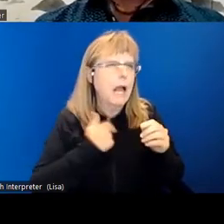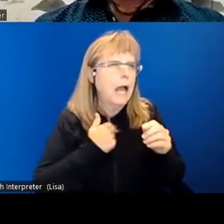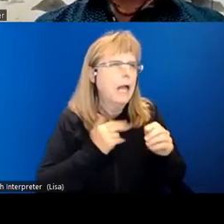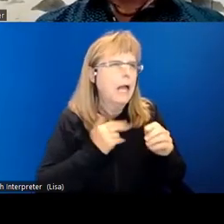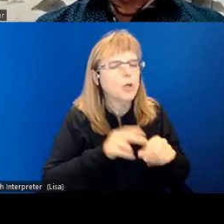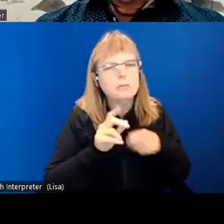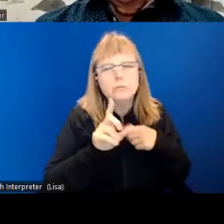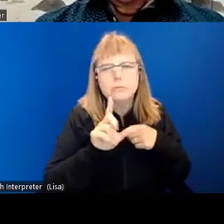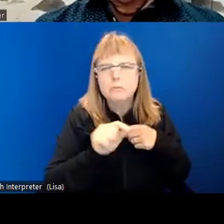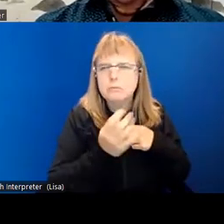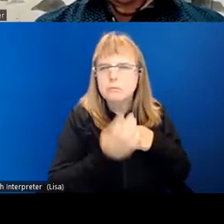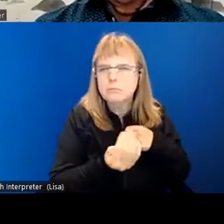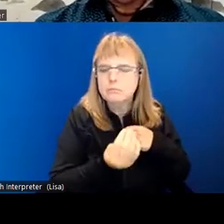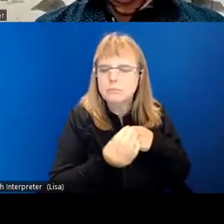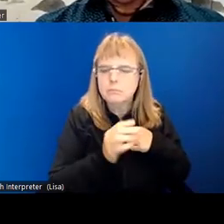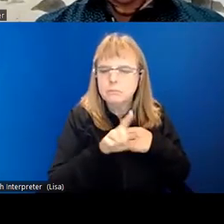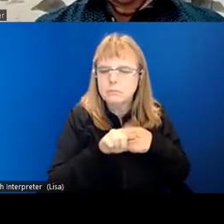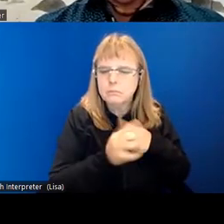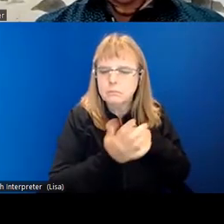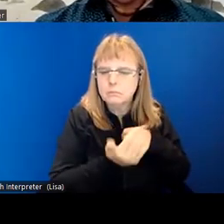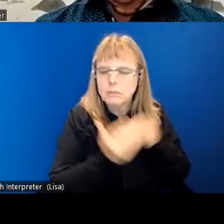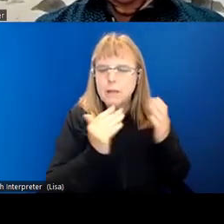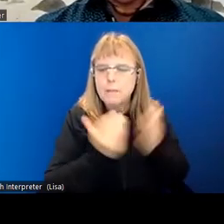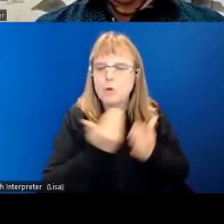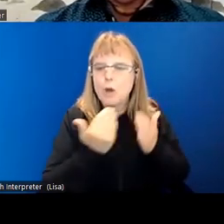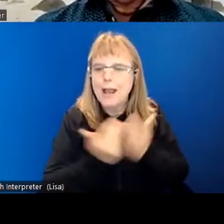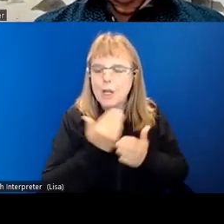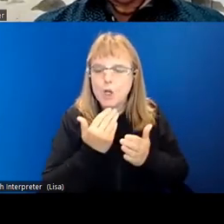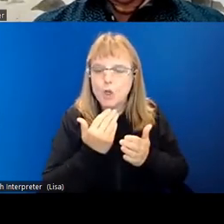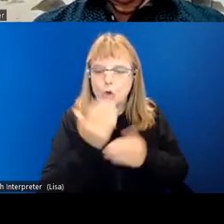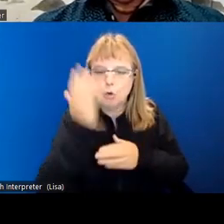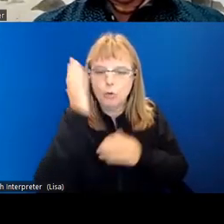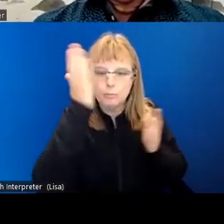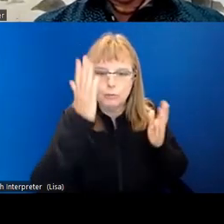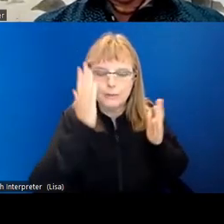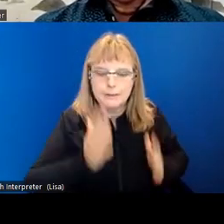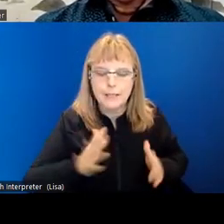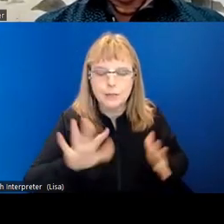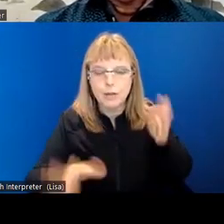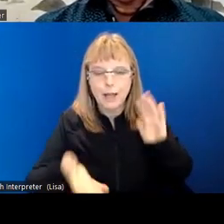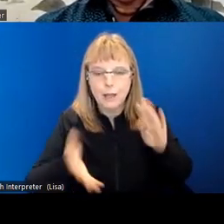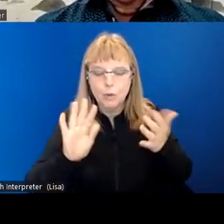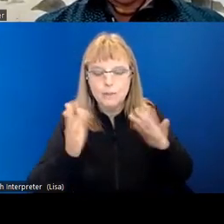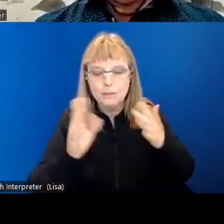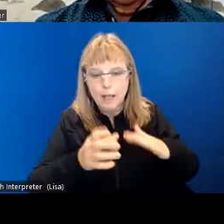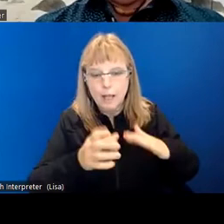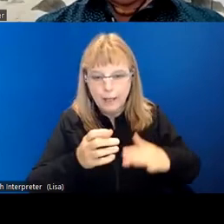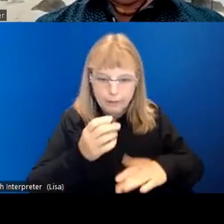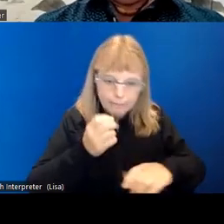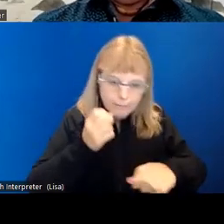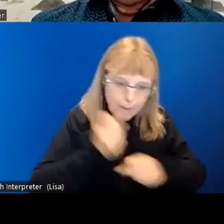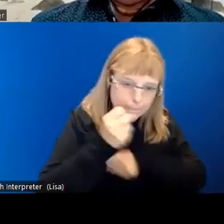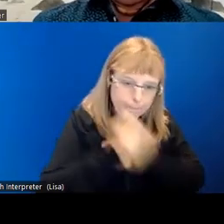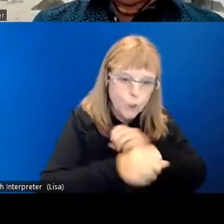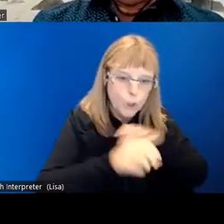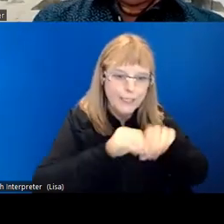and I was a brand new presenter who kind of got thrust into a role that at that time I probably wasn't completely prepared for.